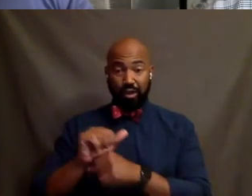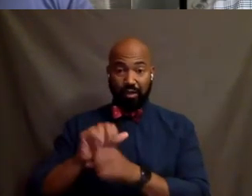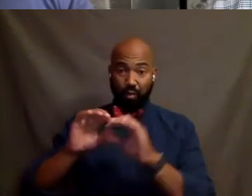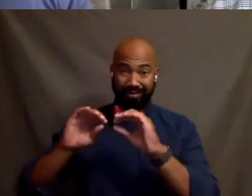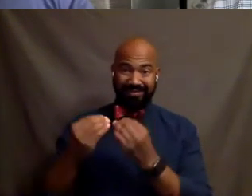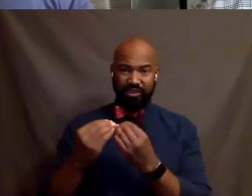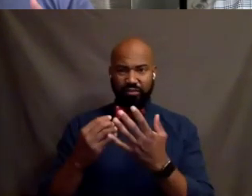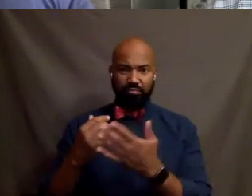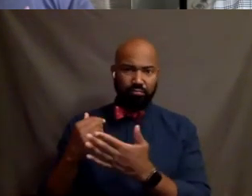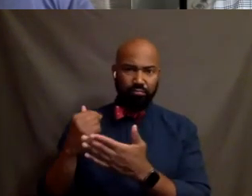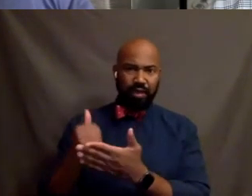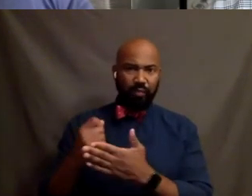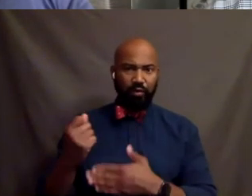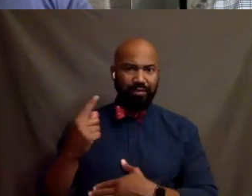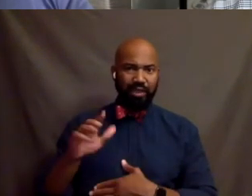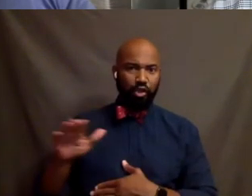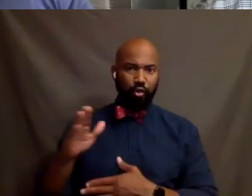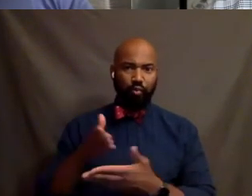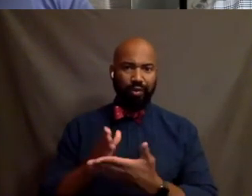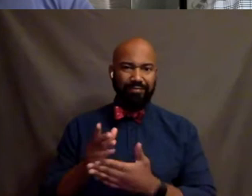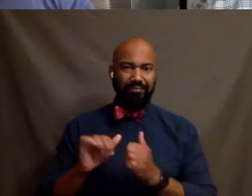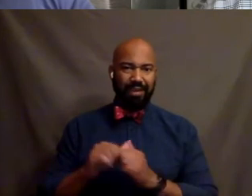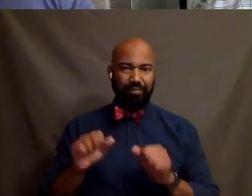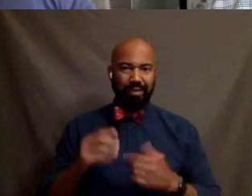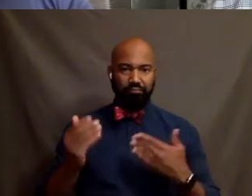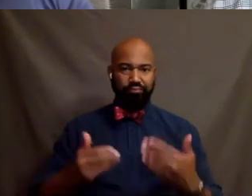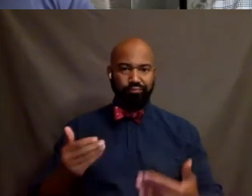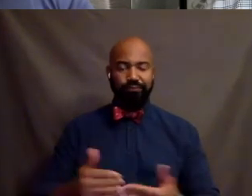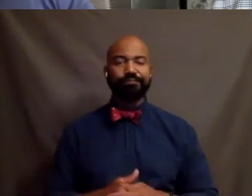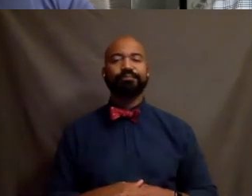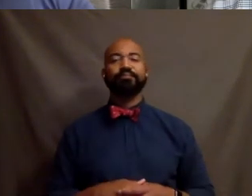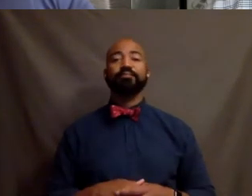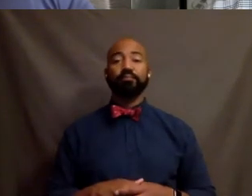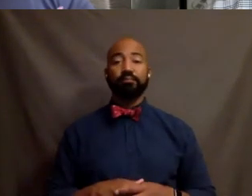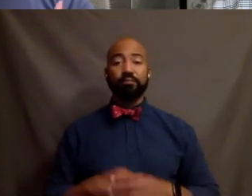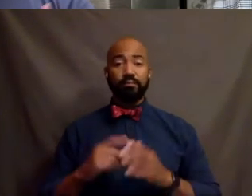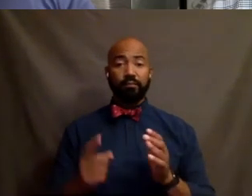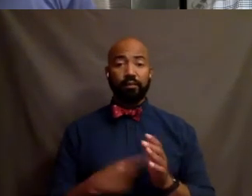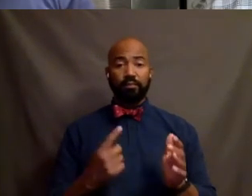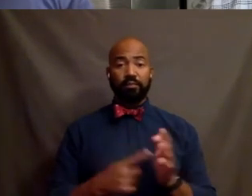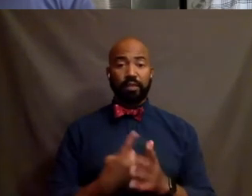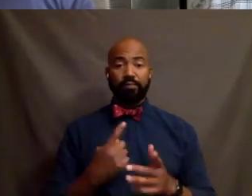what their rights are and how that can be done. In some circumstances as well for working, it's never been done before